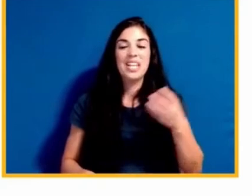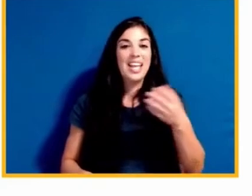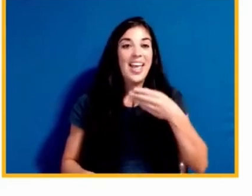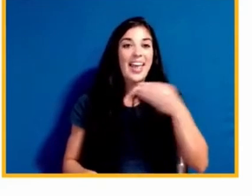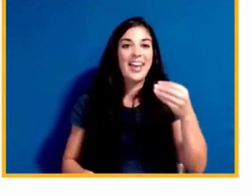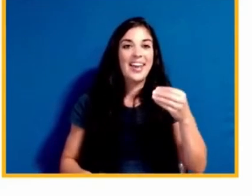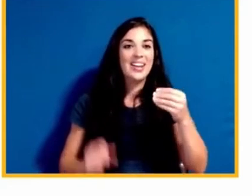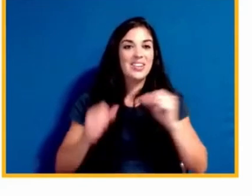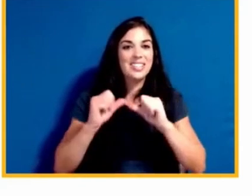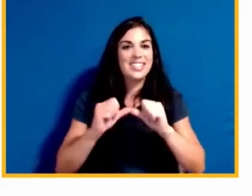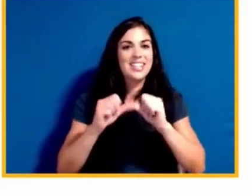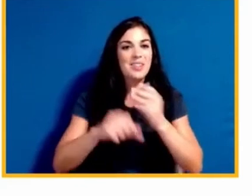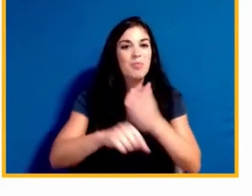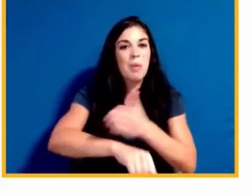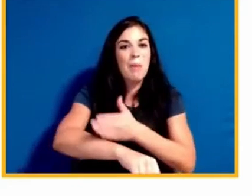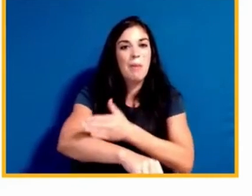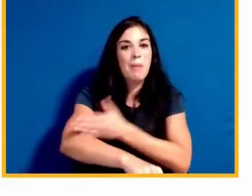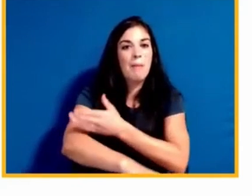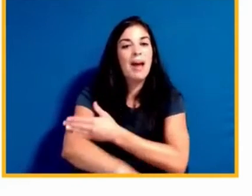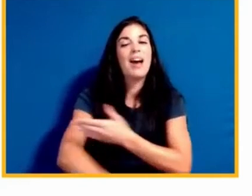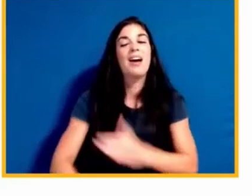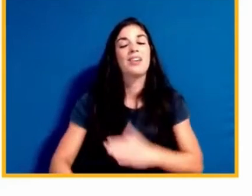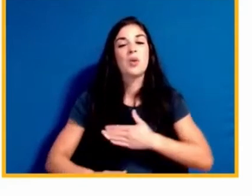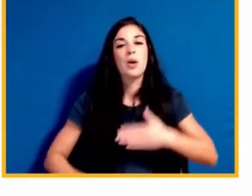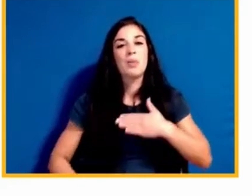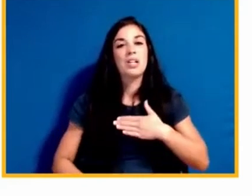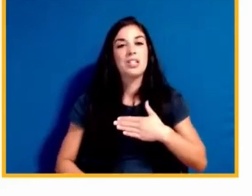you guys are still going hard and I really appreciate that you guys are putting in the effort.